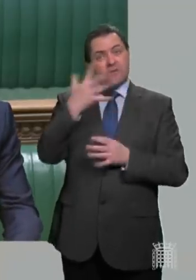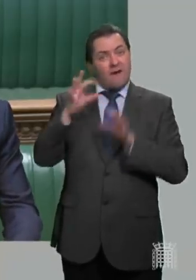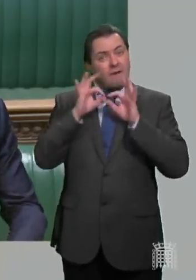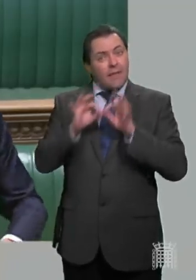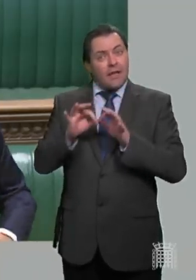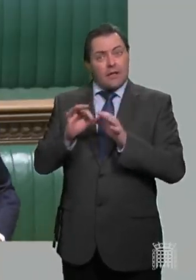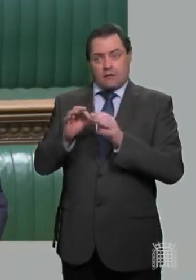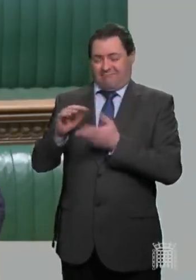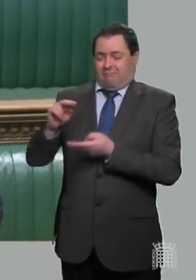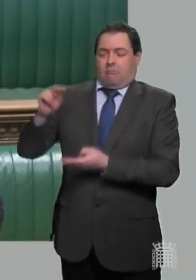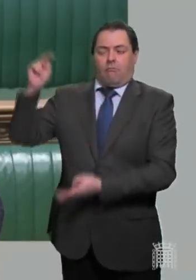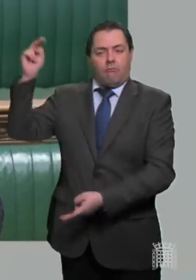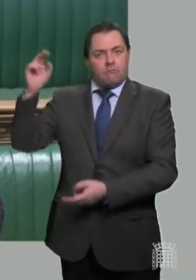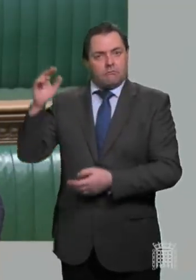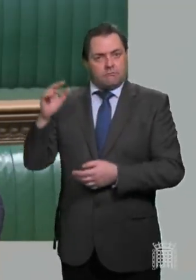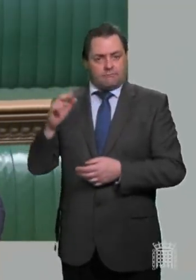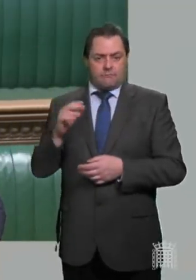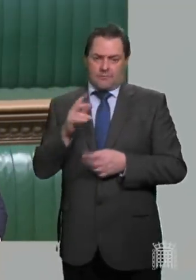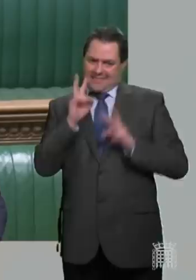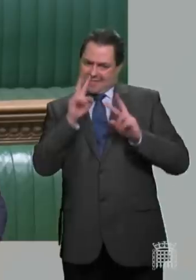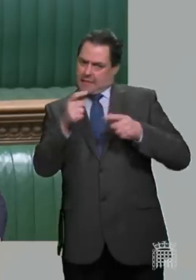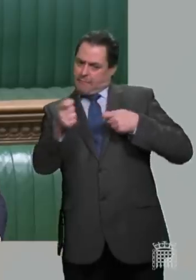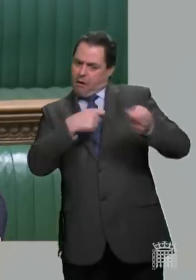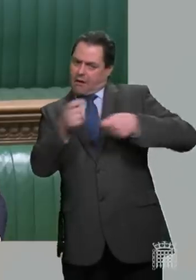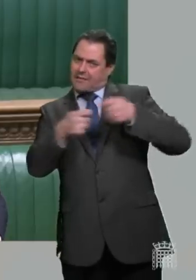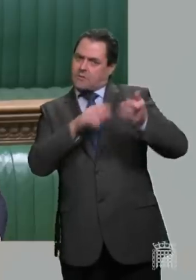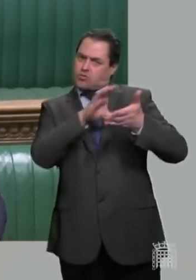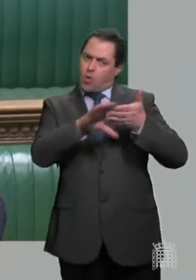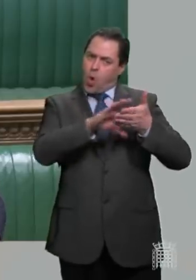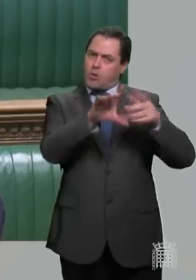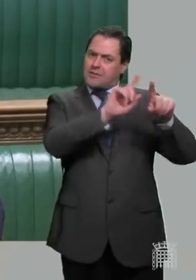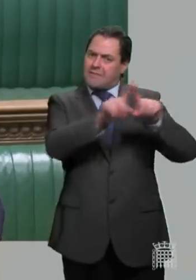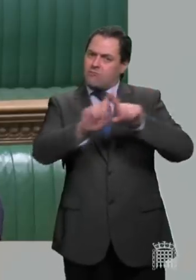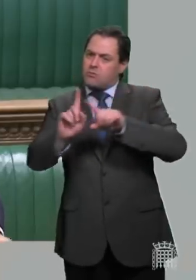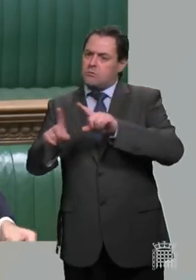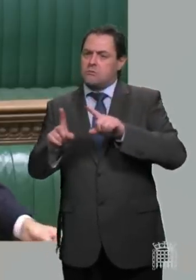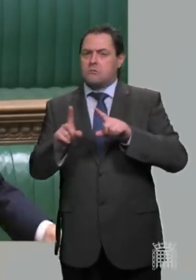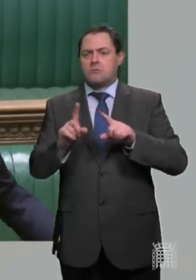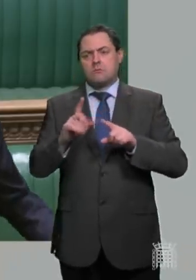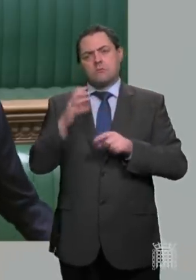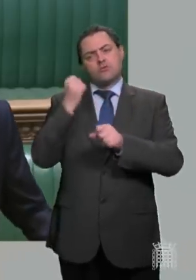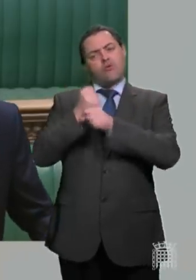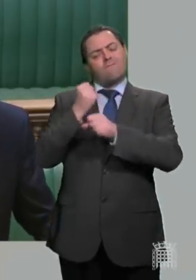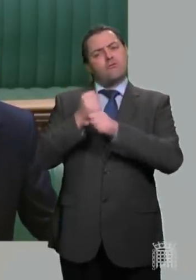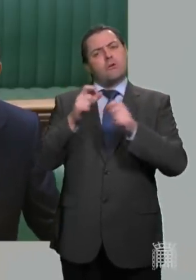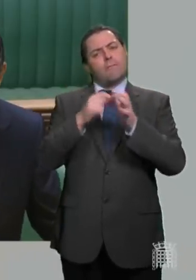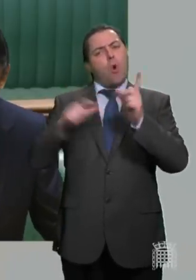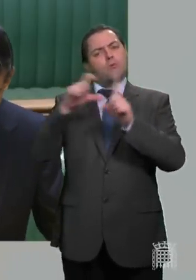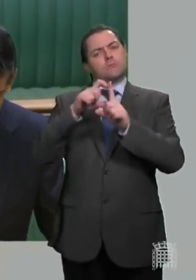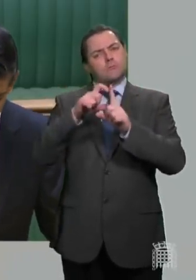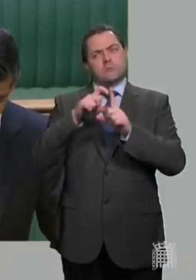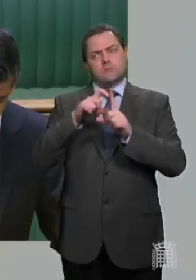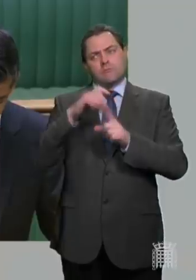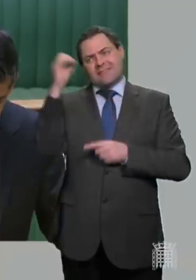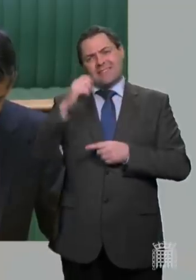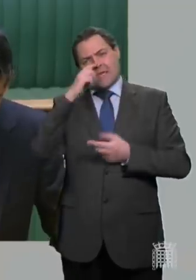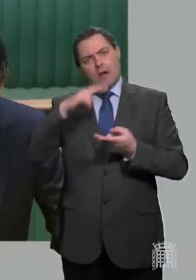As we have seen in the markets over the last few weeks, sovereign bond yields can rise sharply.